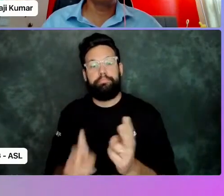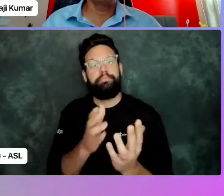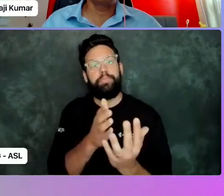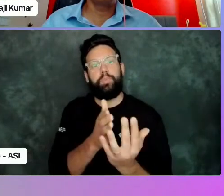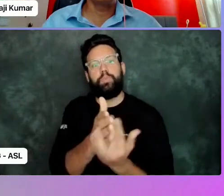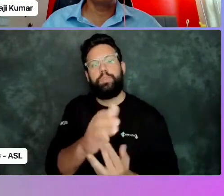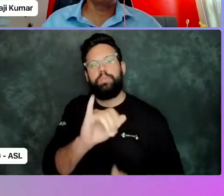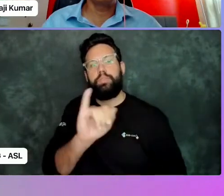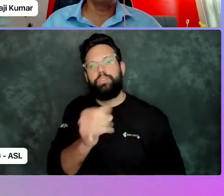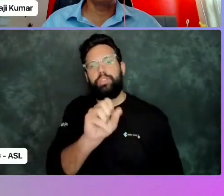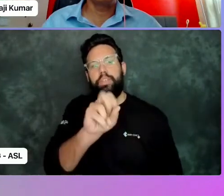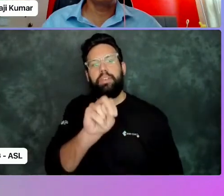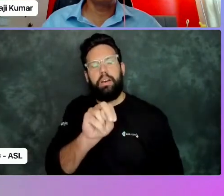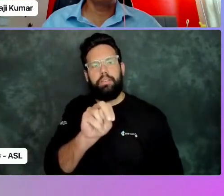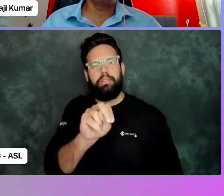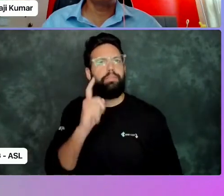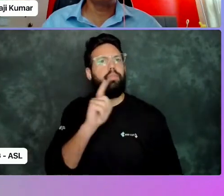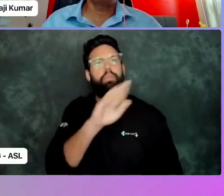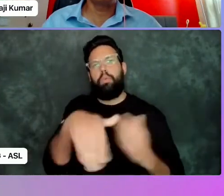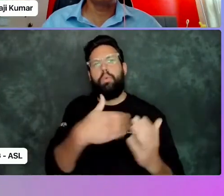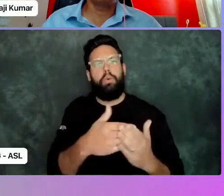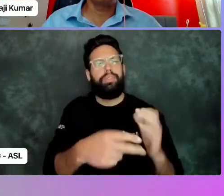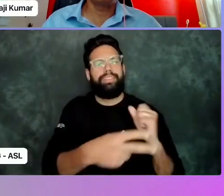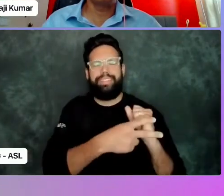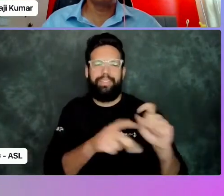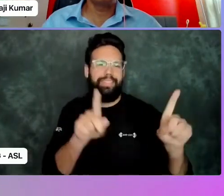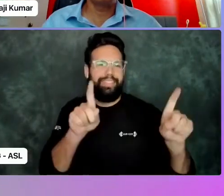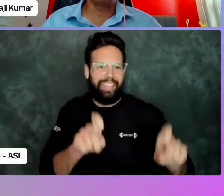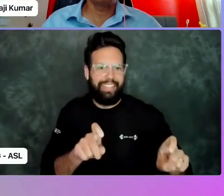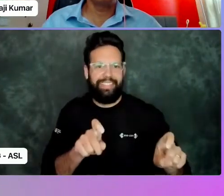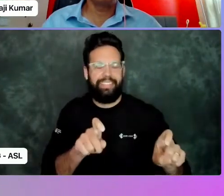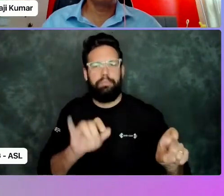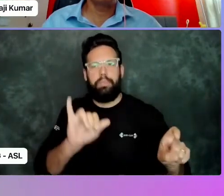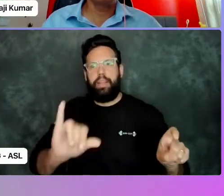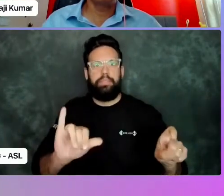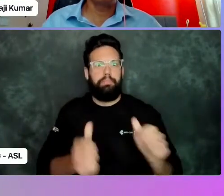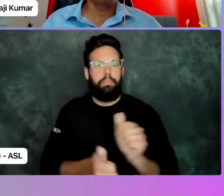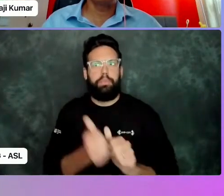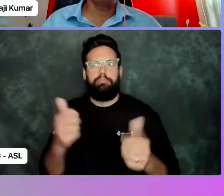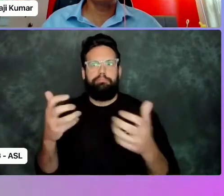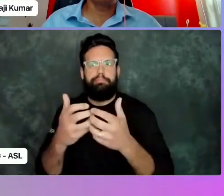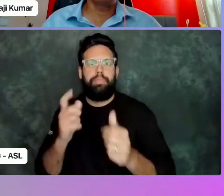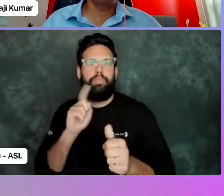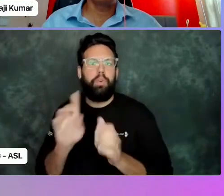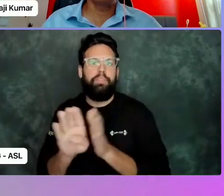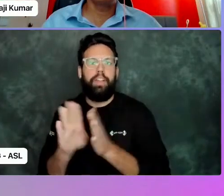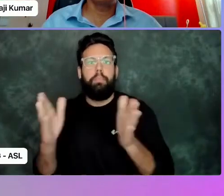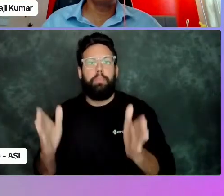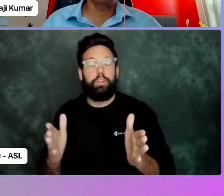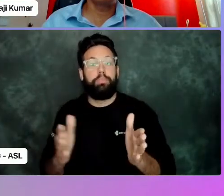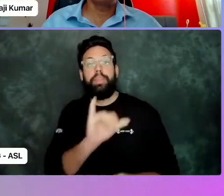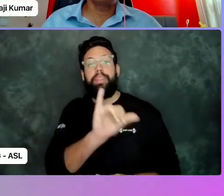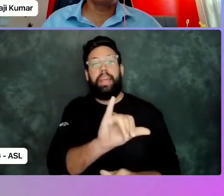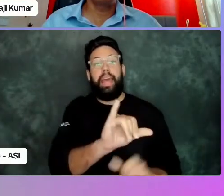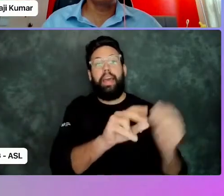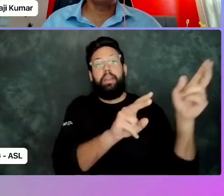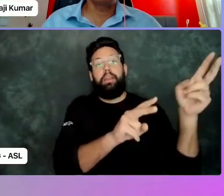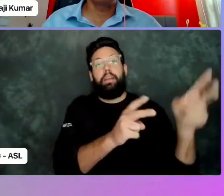Like I said, that's very dev centric, but you take that export and you can import that into Auditor and it will actually import